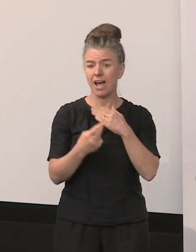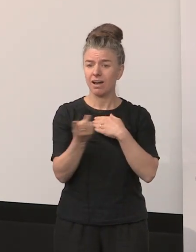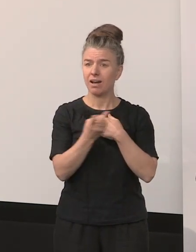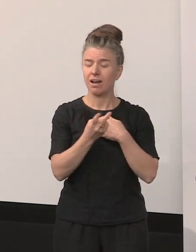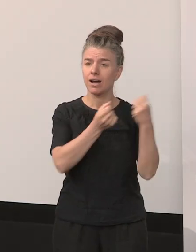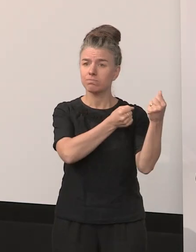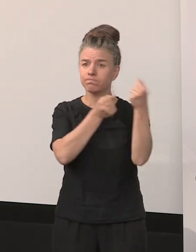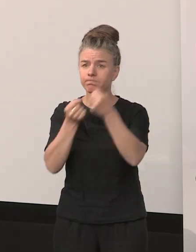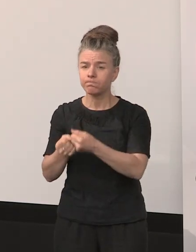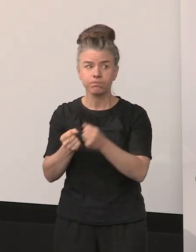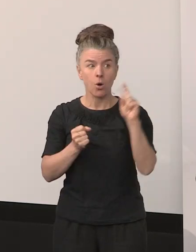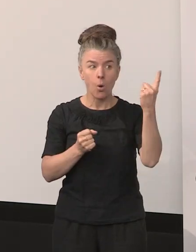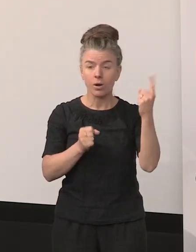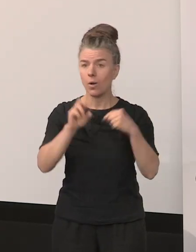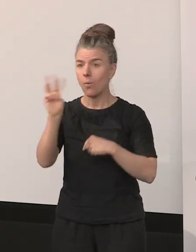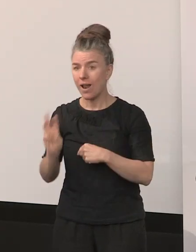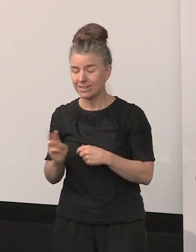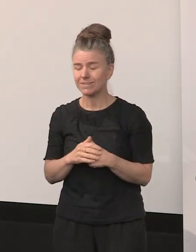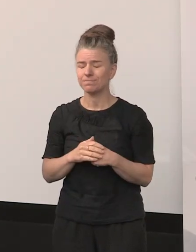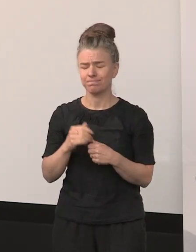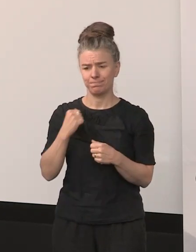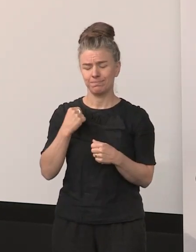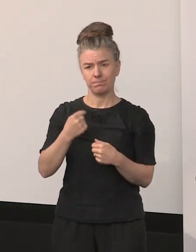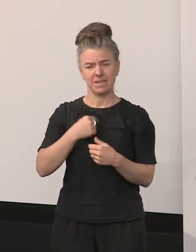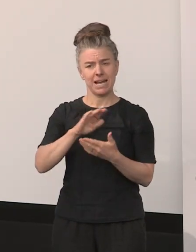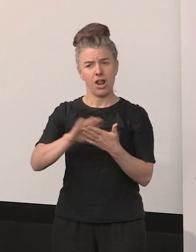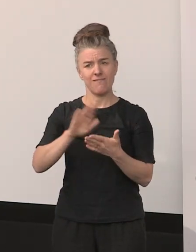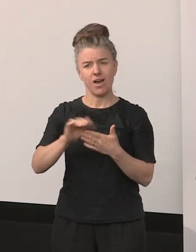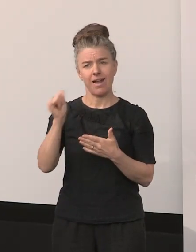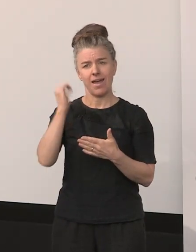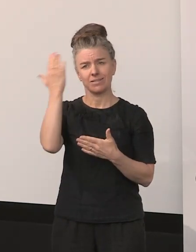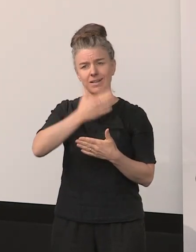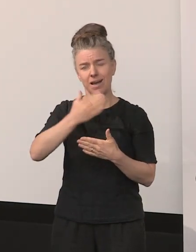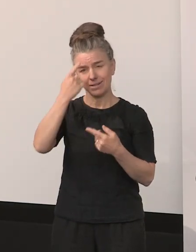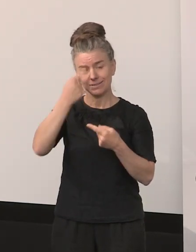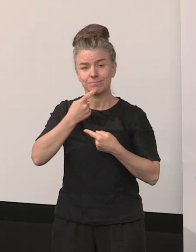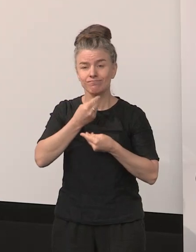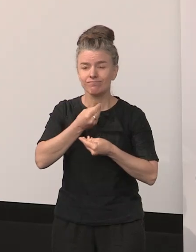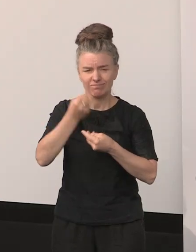moving on to the two women who we talked about on Tuesday, who drove from Auckland to